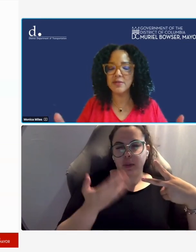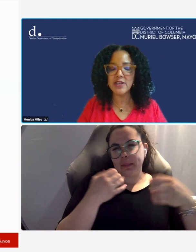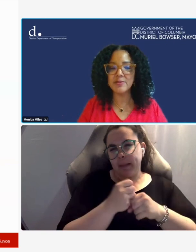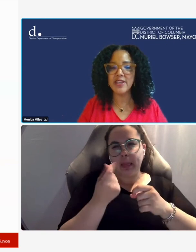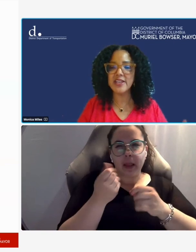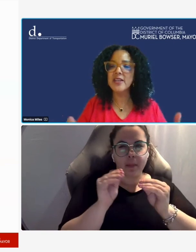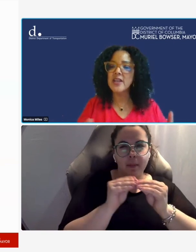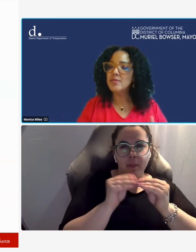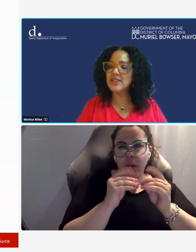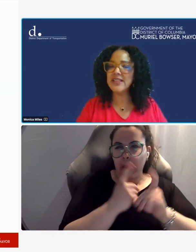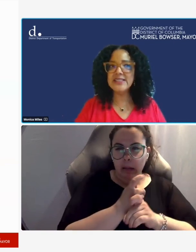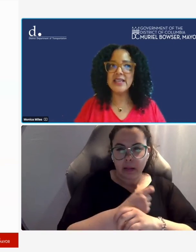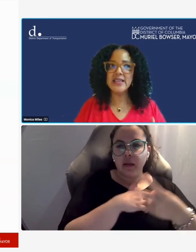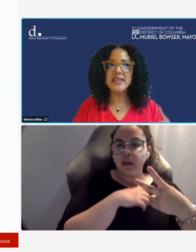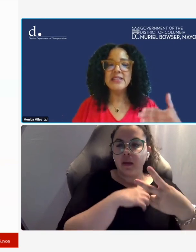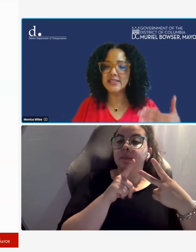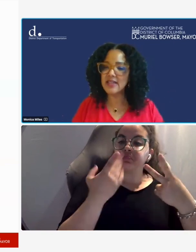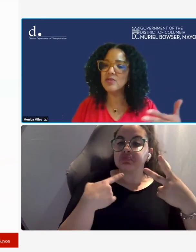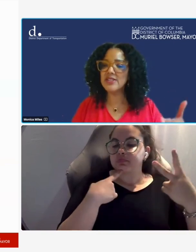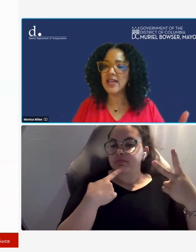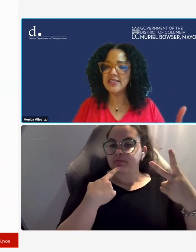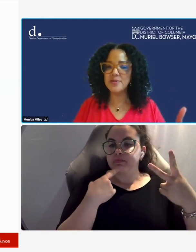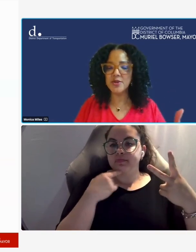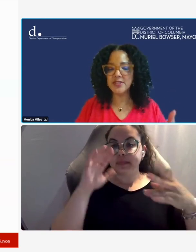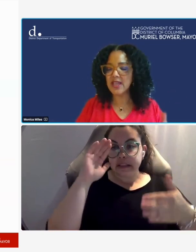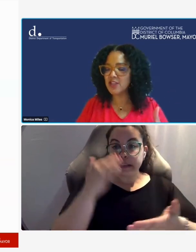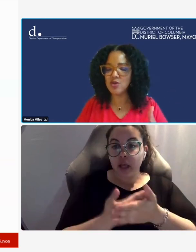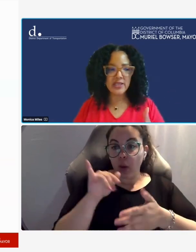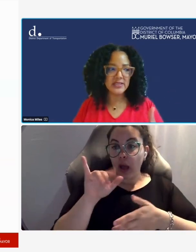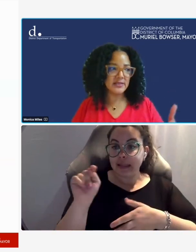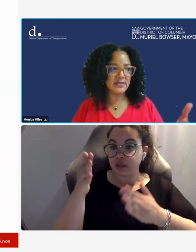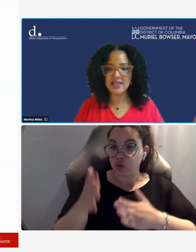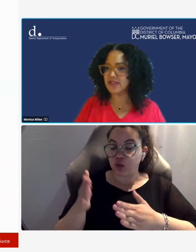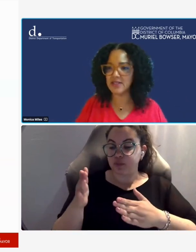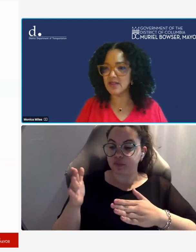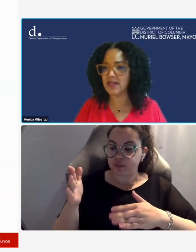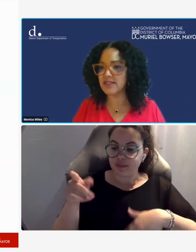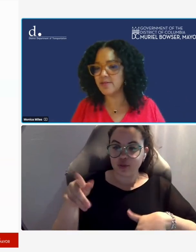complicated but let's say the sun was the i.t person and you had 17 other i.t people